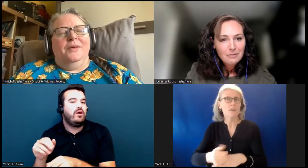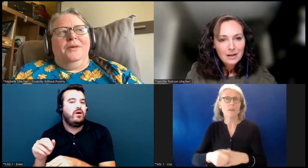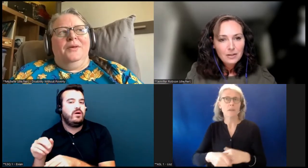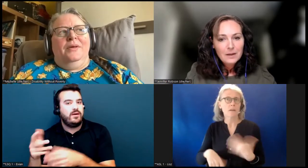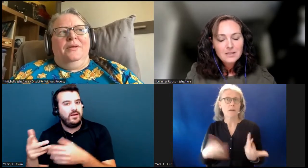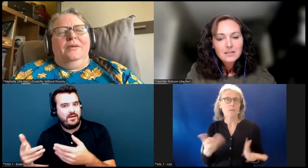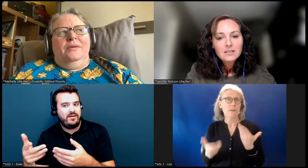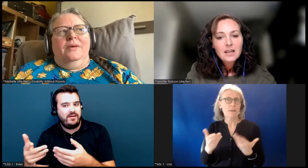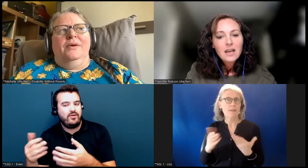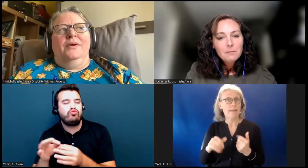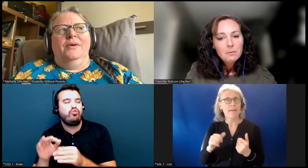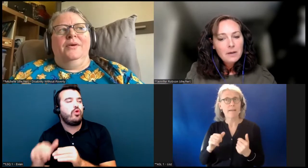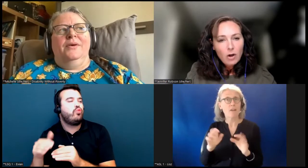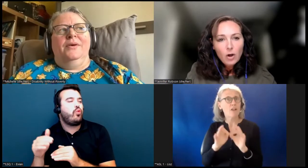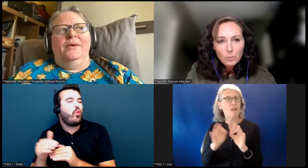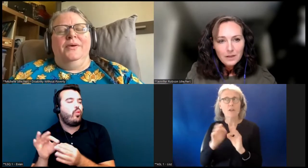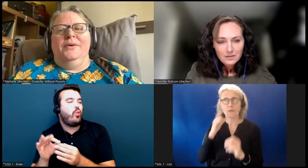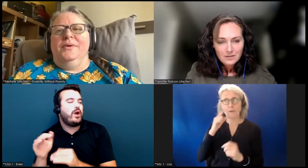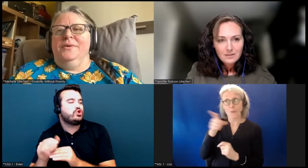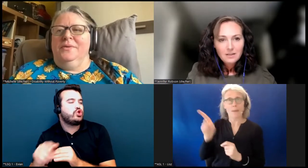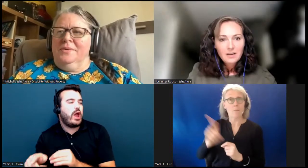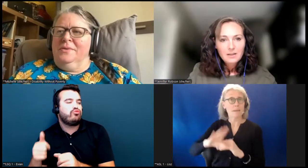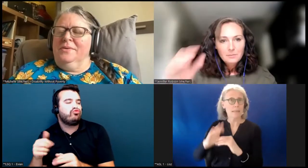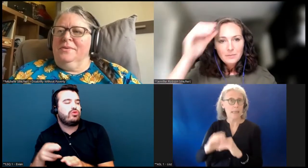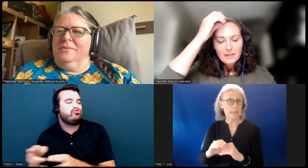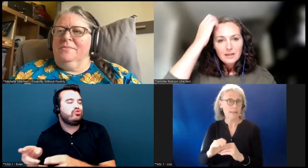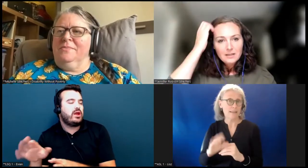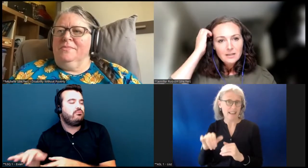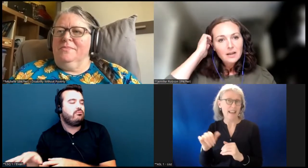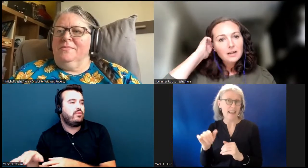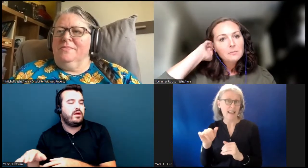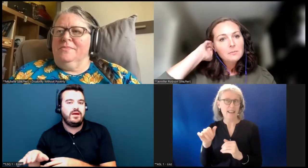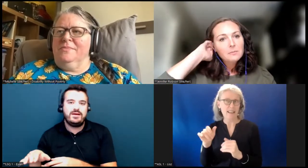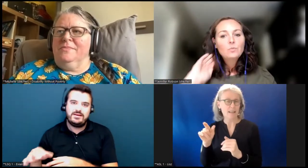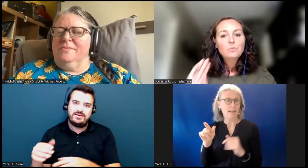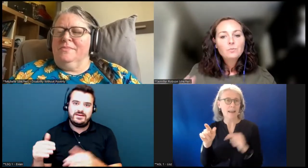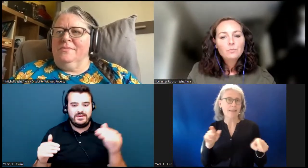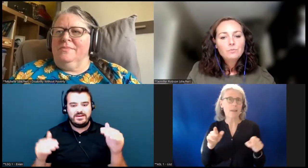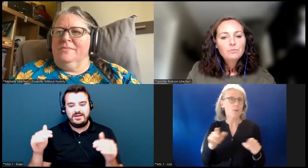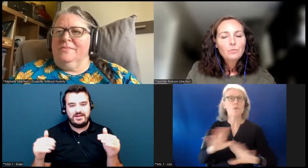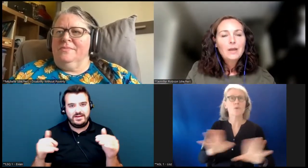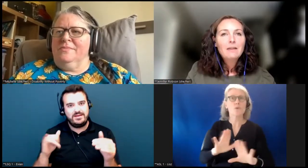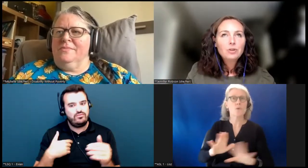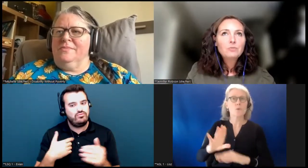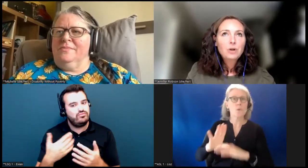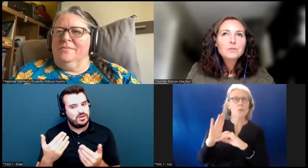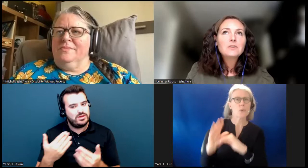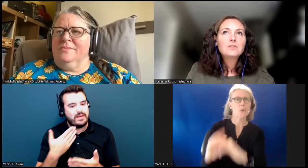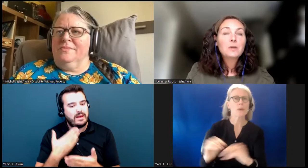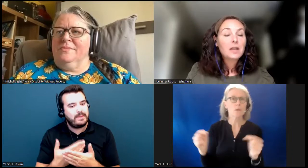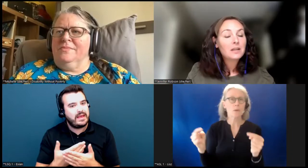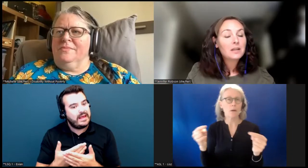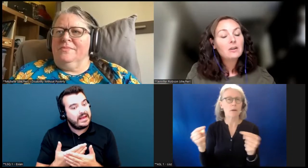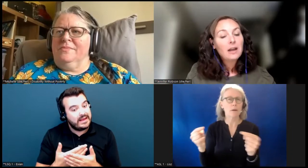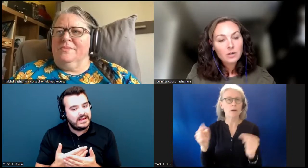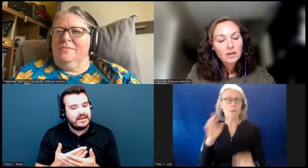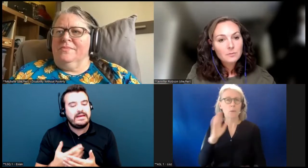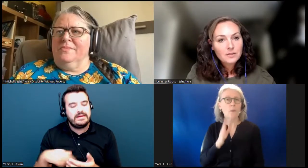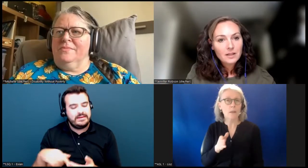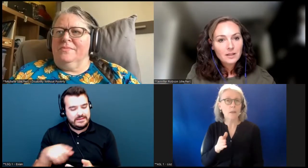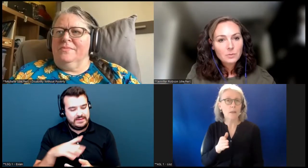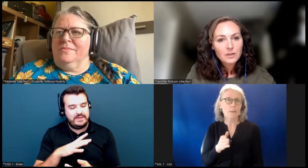REGULAR BASIS. MY HOPE IS THAT WE HAVE GOOD PROCESS SO WE GET TO BETTER OUTCOMES AT LEAST